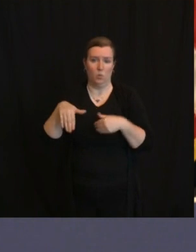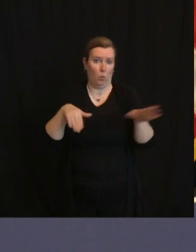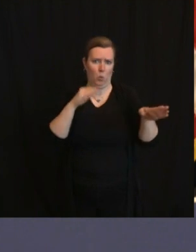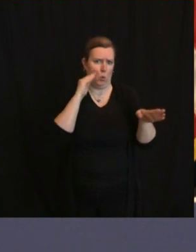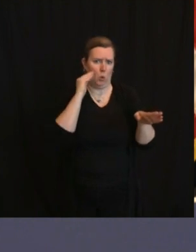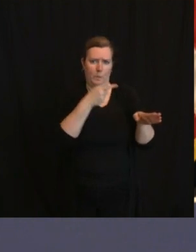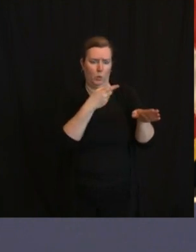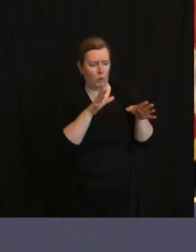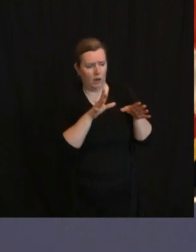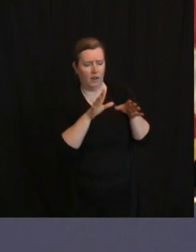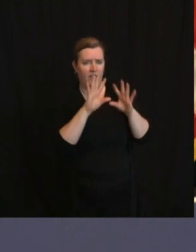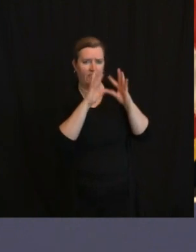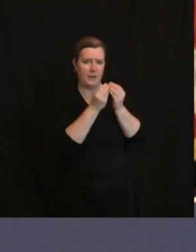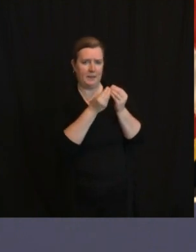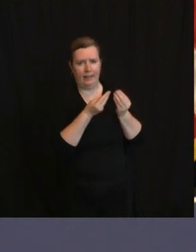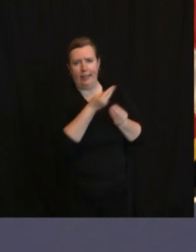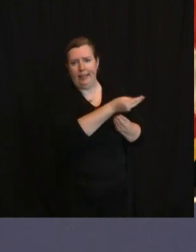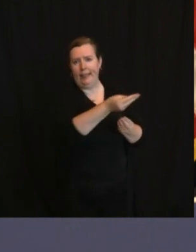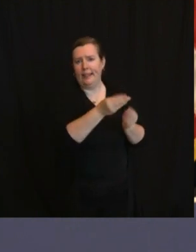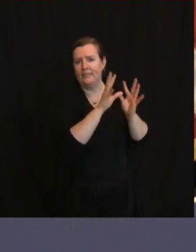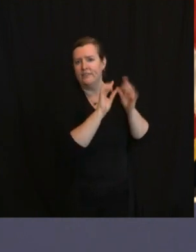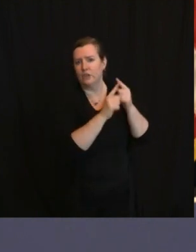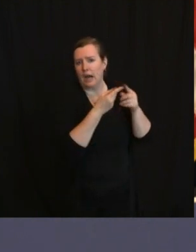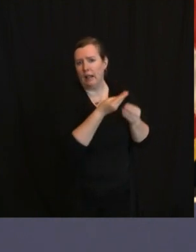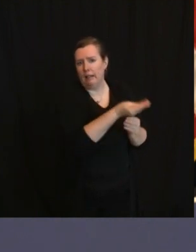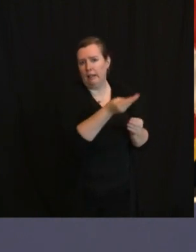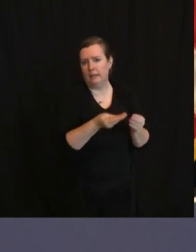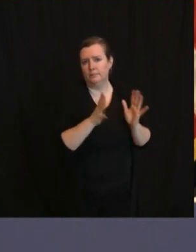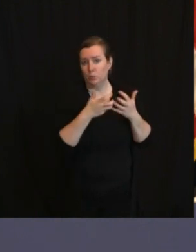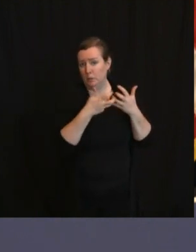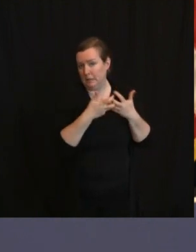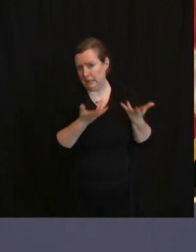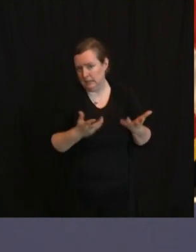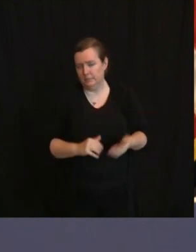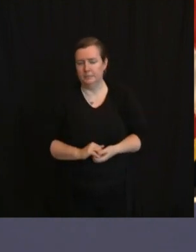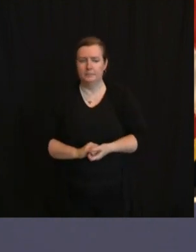WAR GAMING PLACES WHERE WE CAN SEND PEOPLE OTHER THAN HOME, YES. YOU ALL COULD CORRECT ME IF I'M